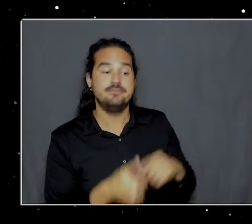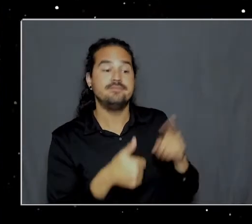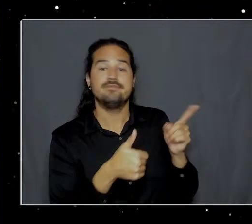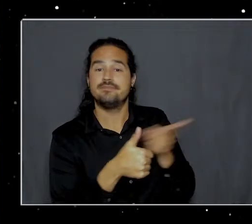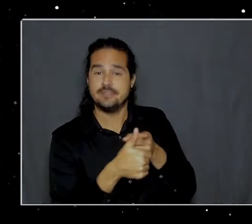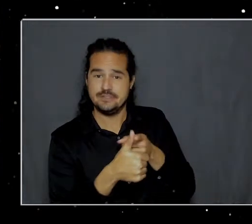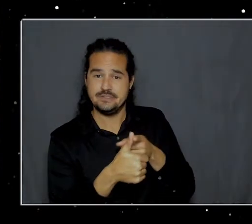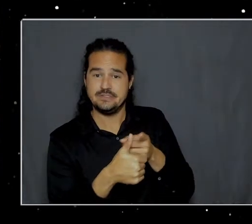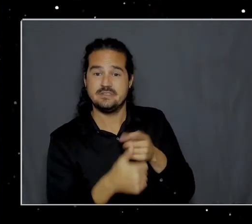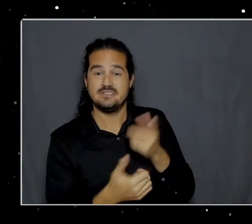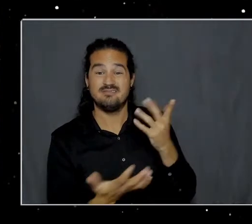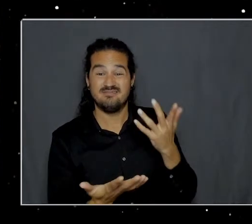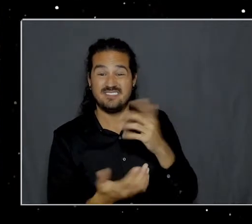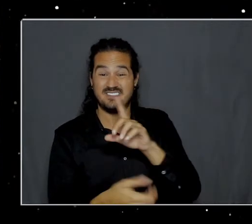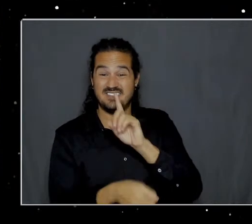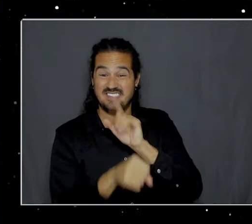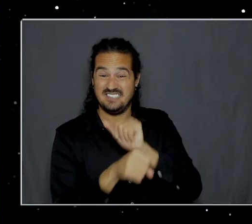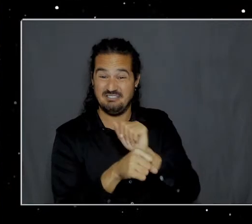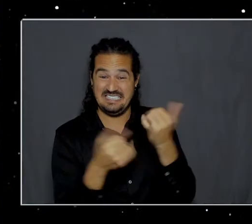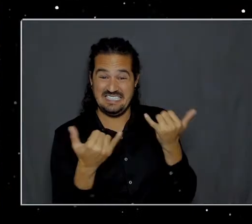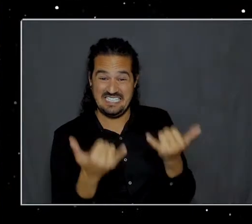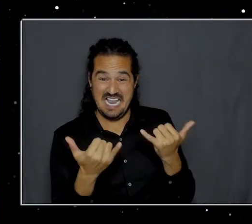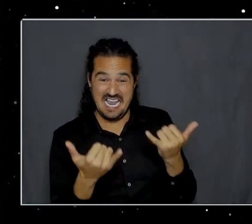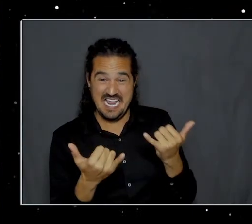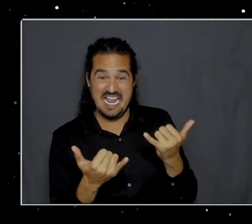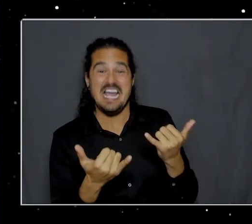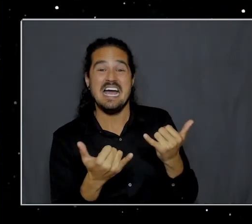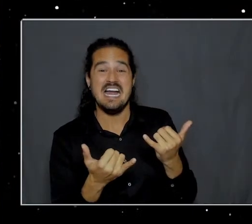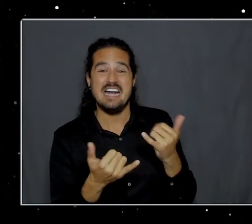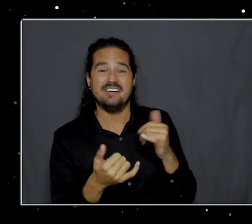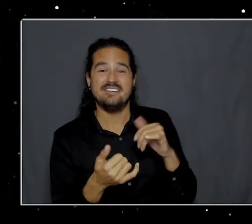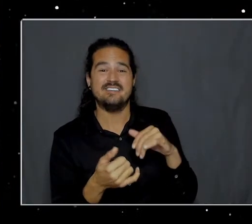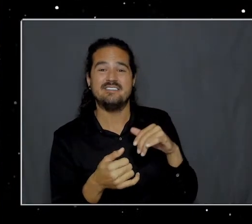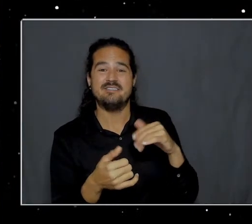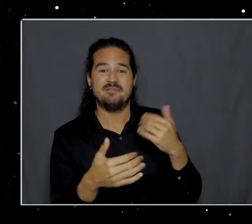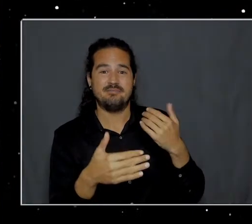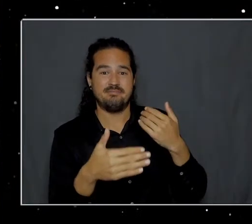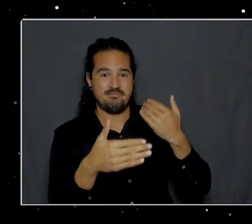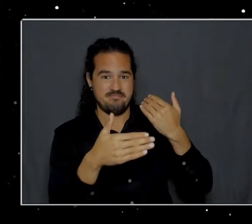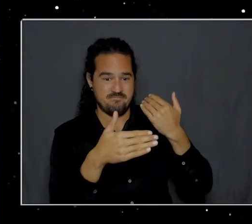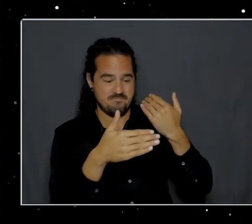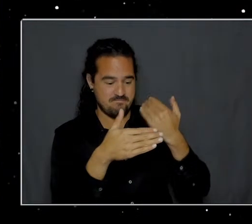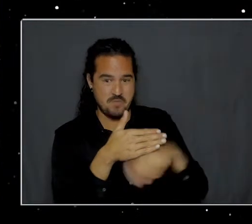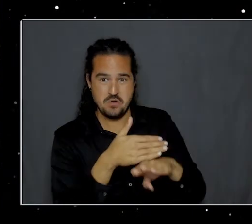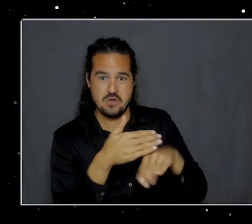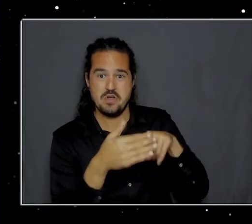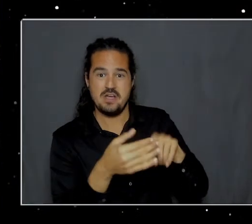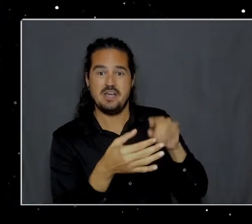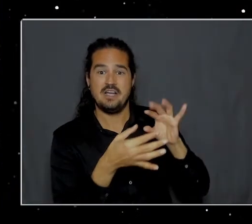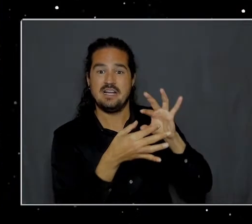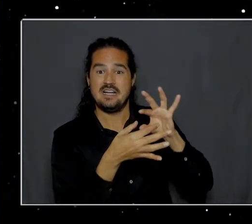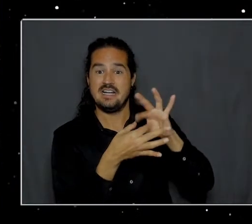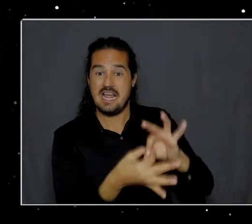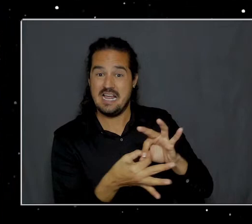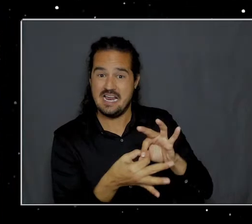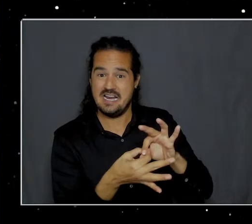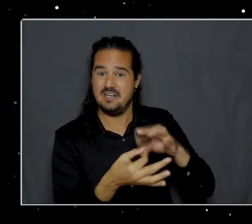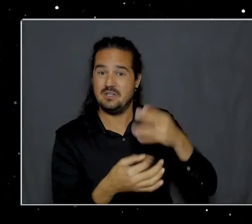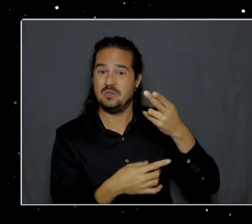YEAH. WELL, THAT'S A GREAT QUESTION, AS WELL.